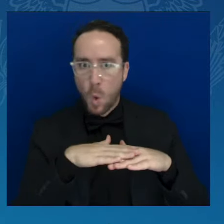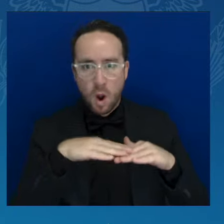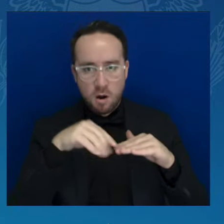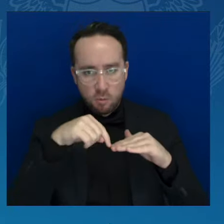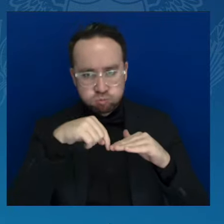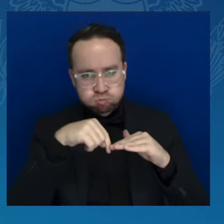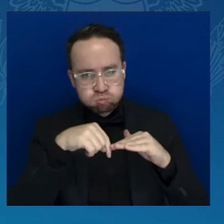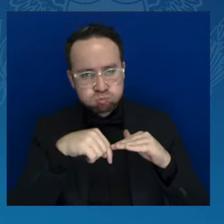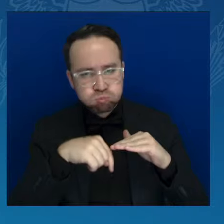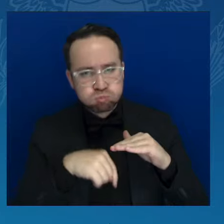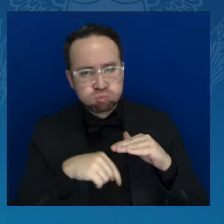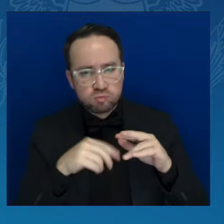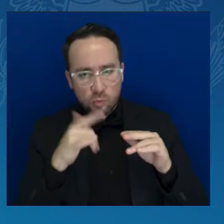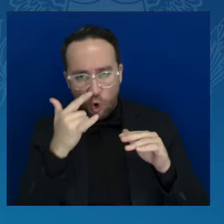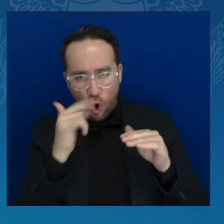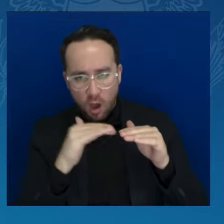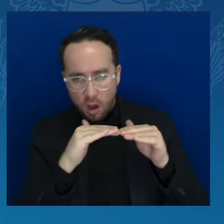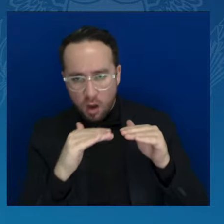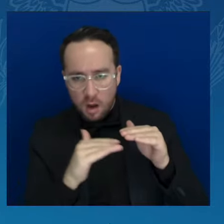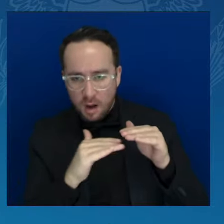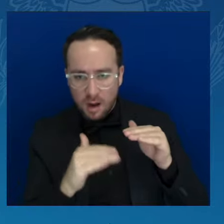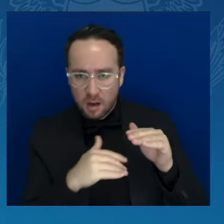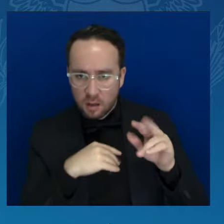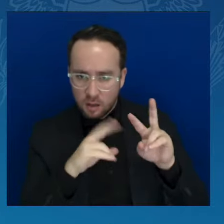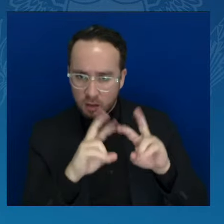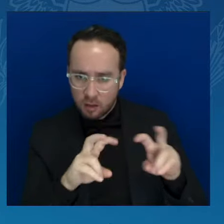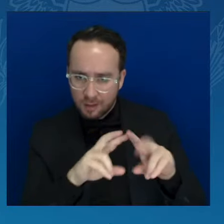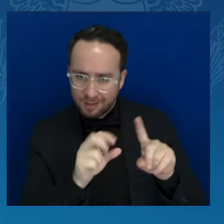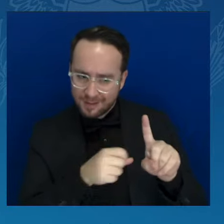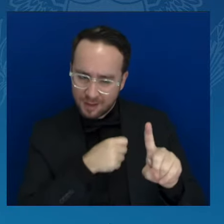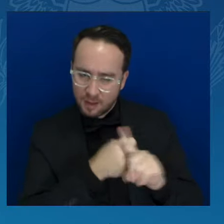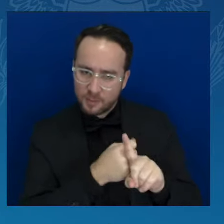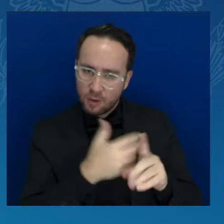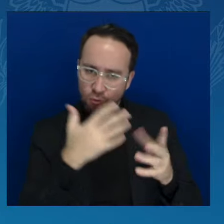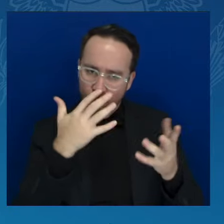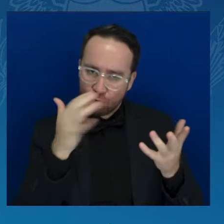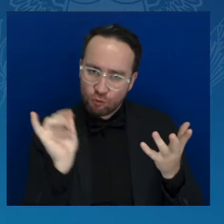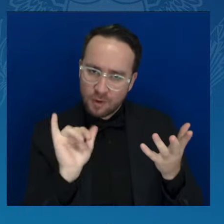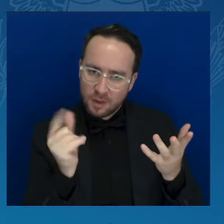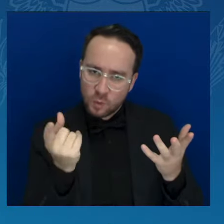The satellite will improve global satellite observations of our living ocean,